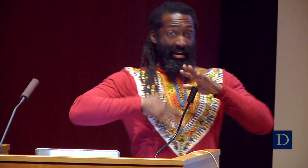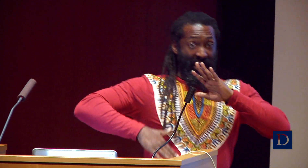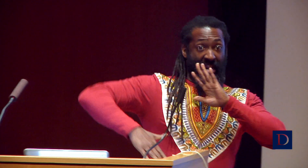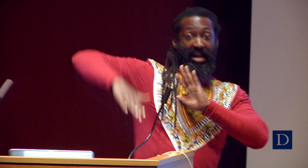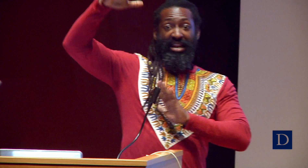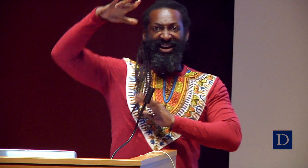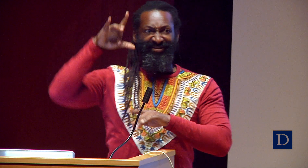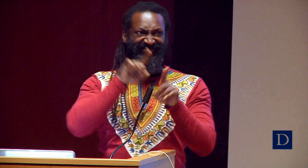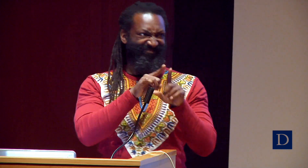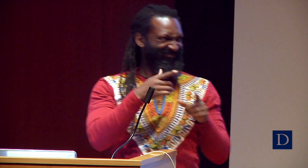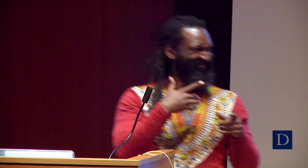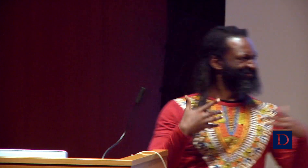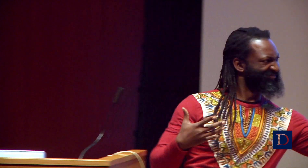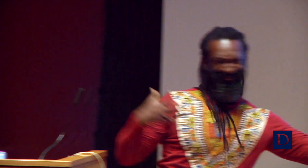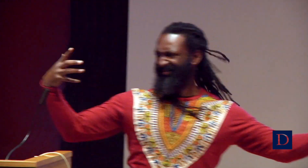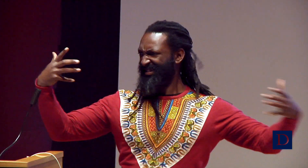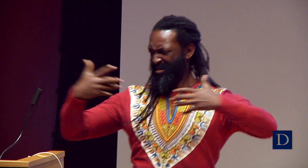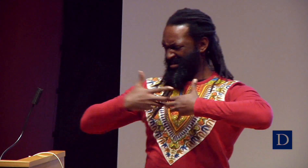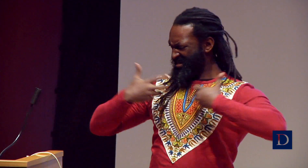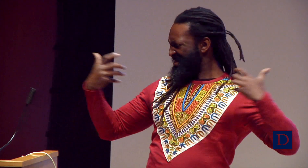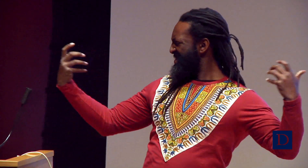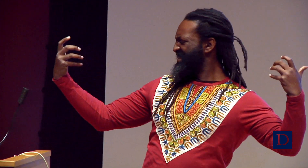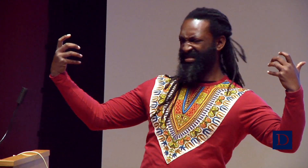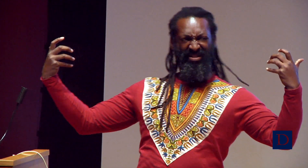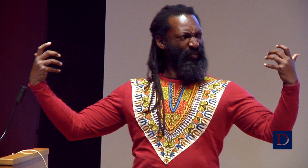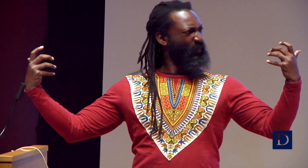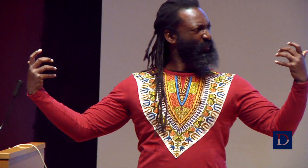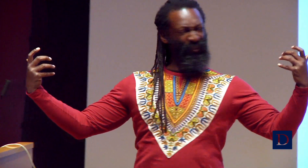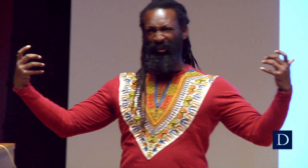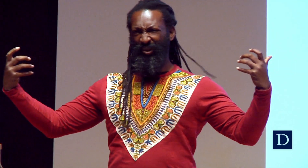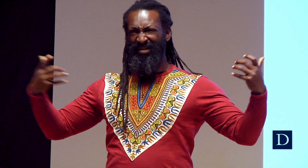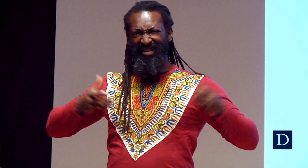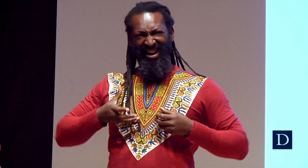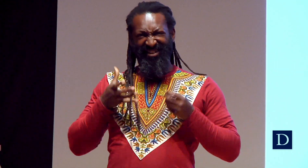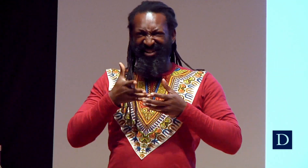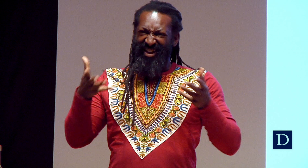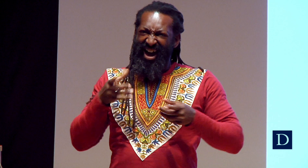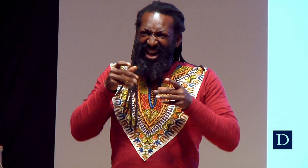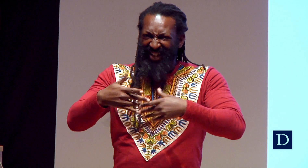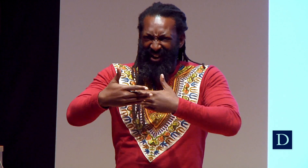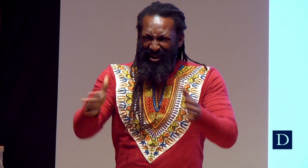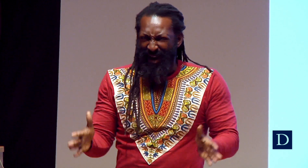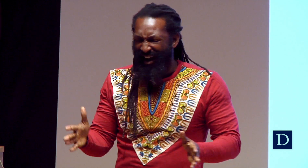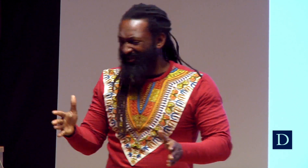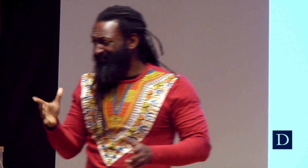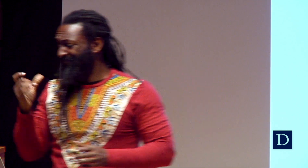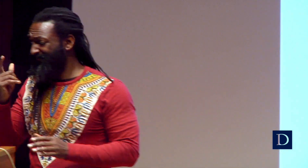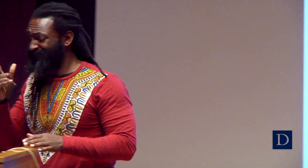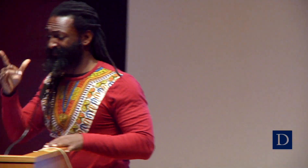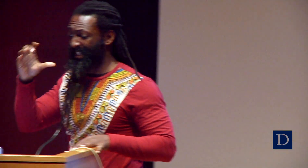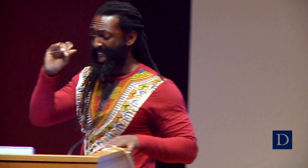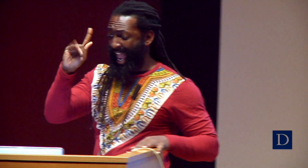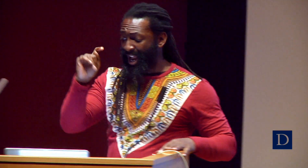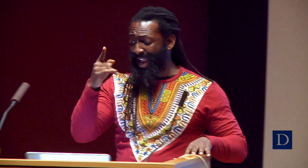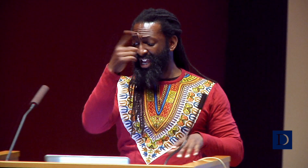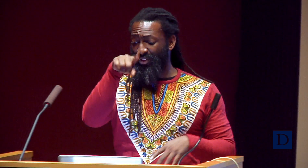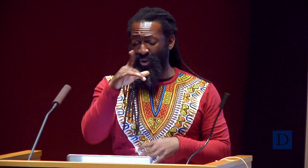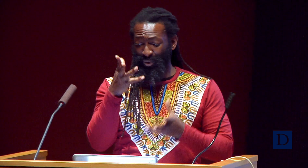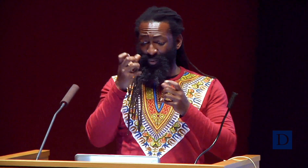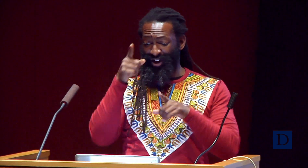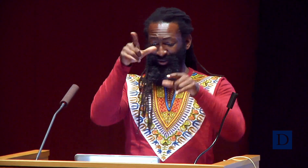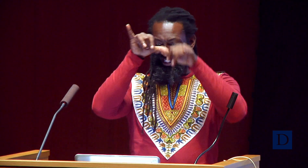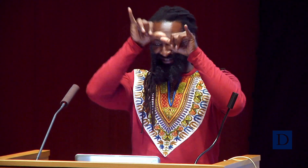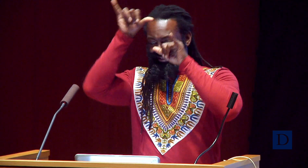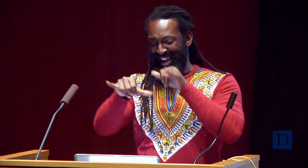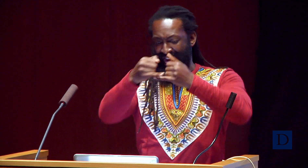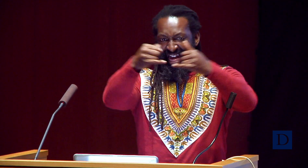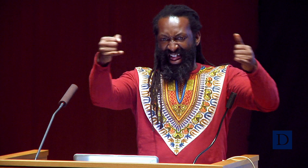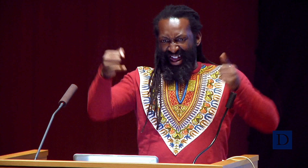So me, growing up, I had all of these different worlds that I was trying to combine inside of me, and I kind of felt left out of the box.